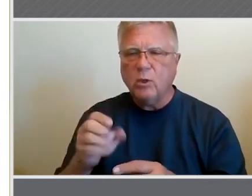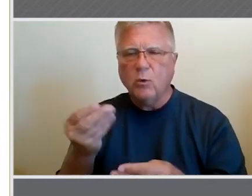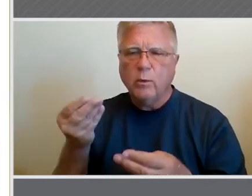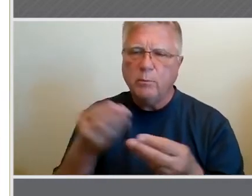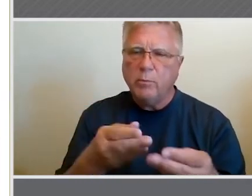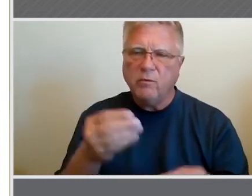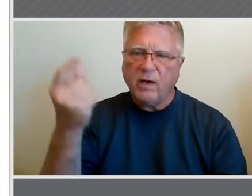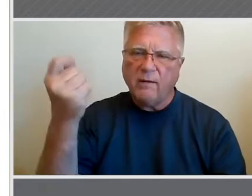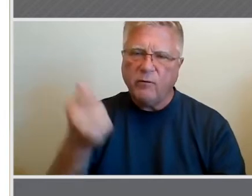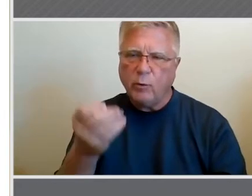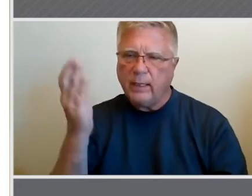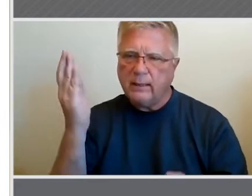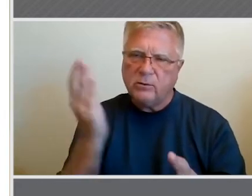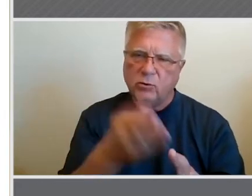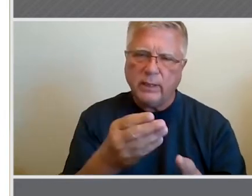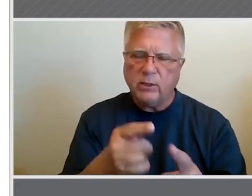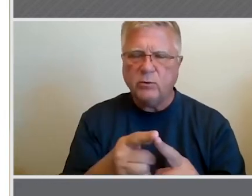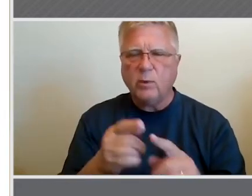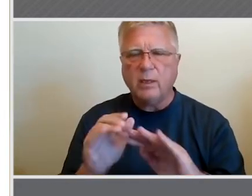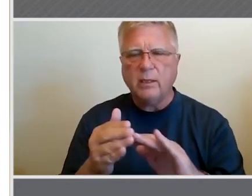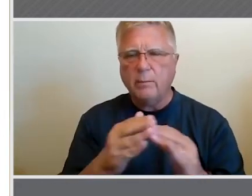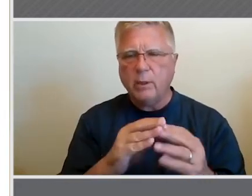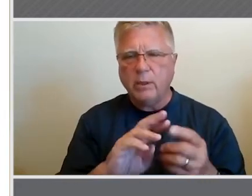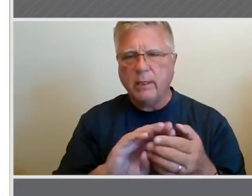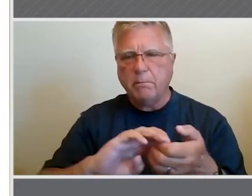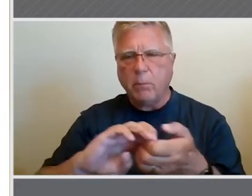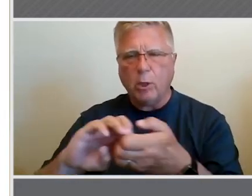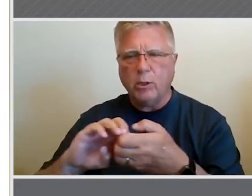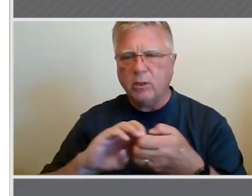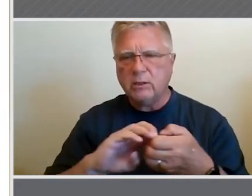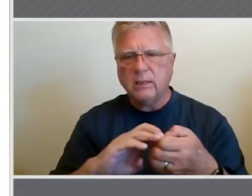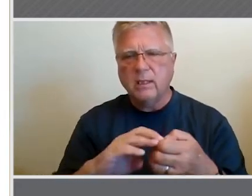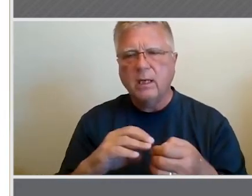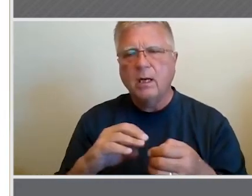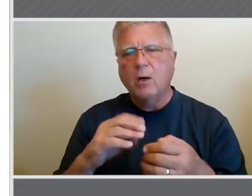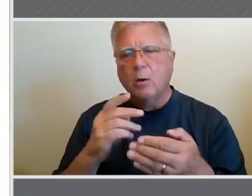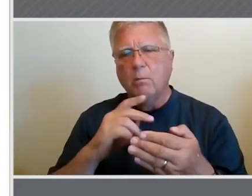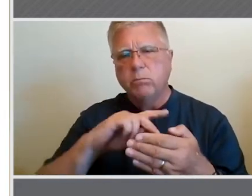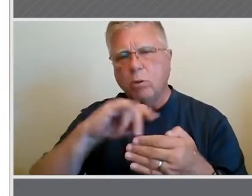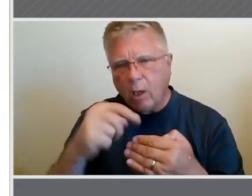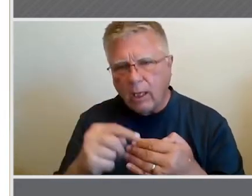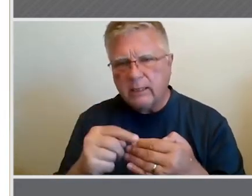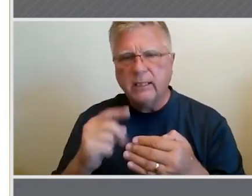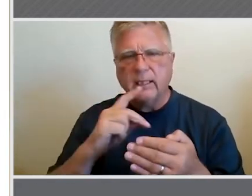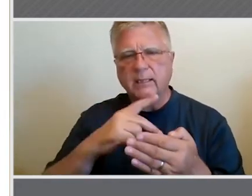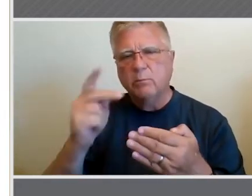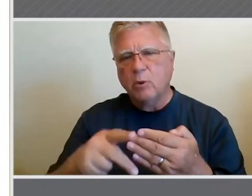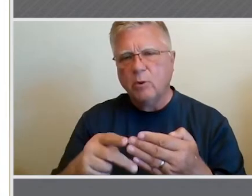partners to. It really to around projects and programs to revitalize their business districts and